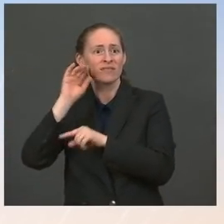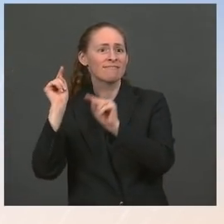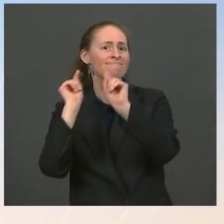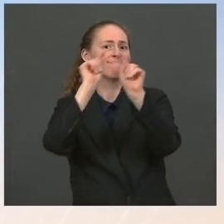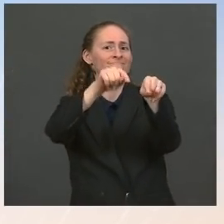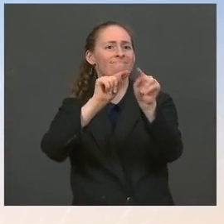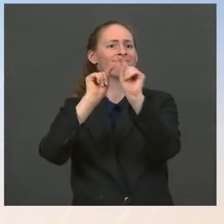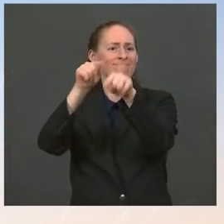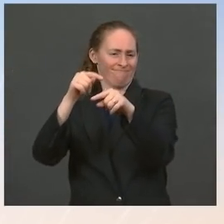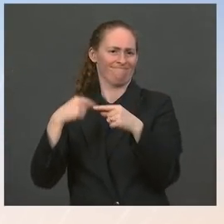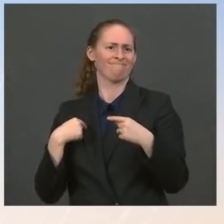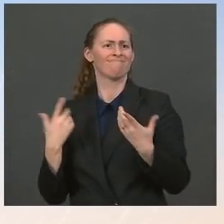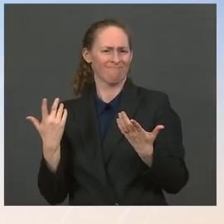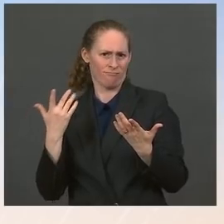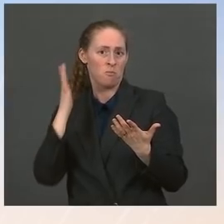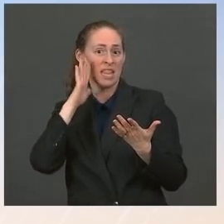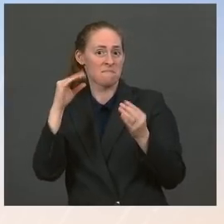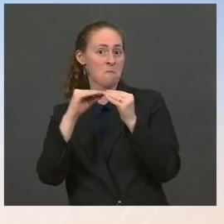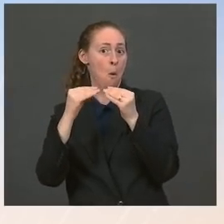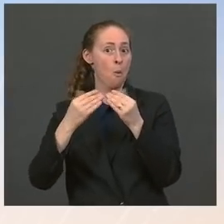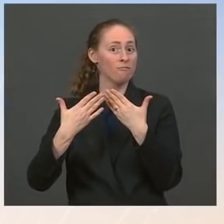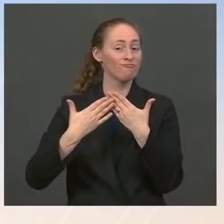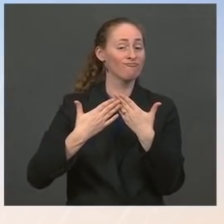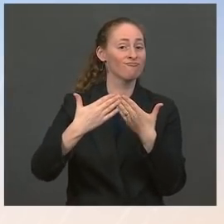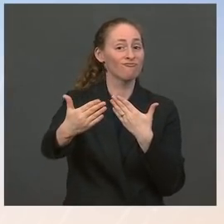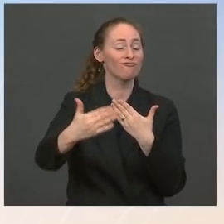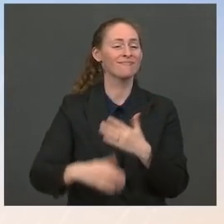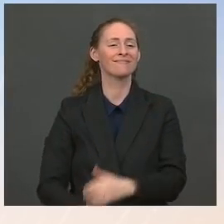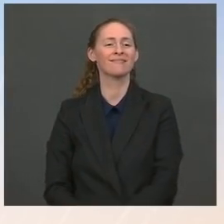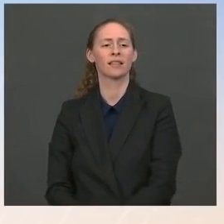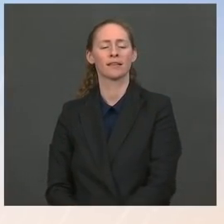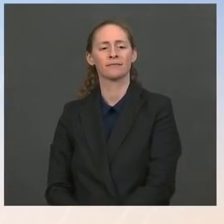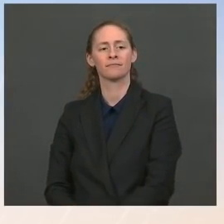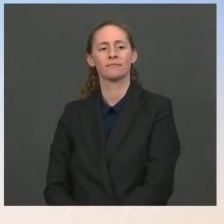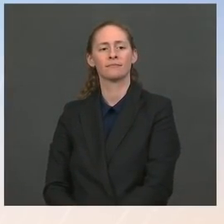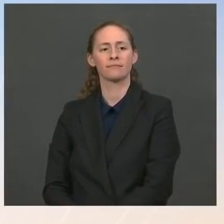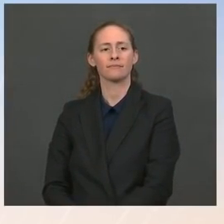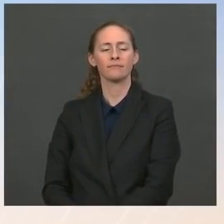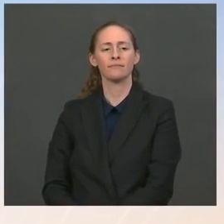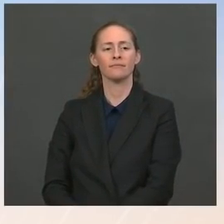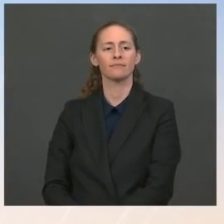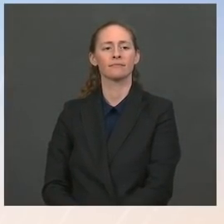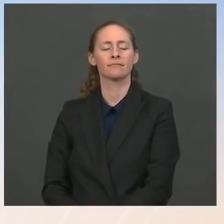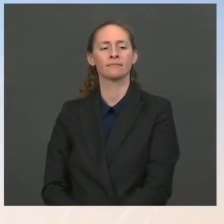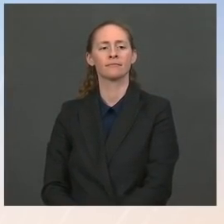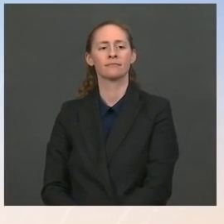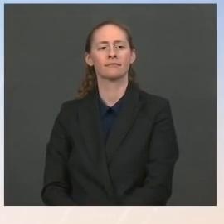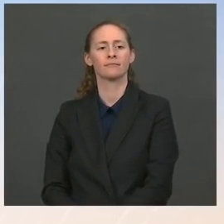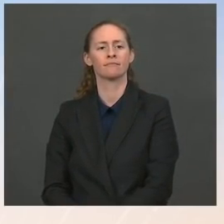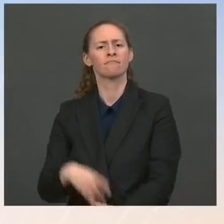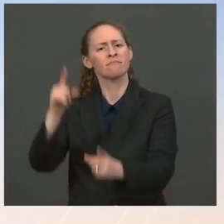And, you know -- and we're going to continue to try and make sure that parents feel comfortable and people --